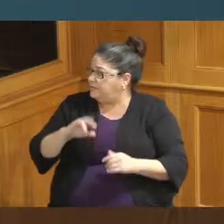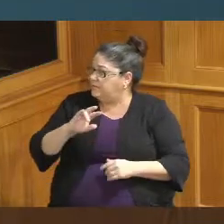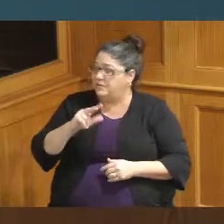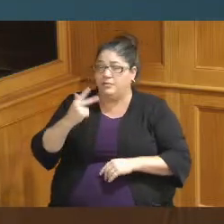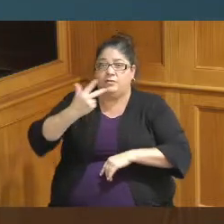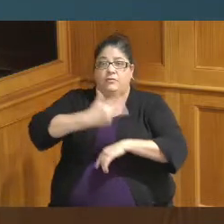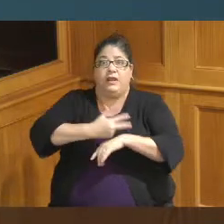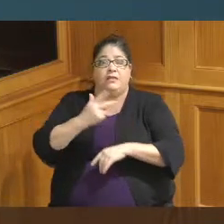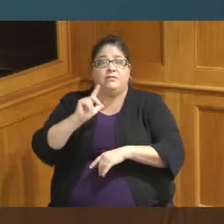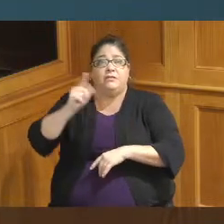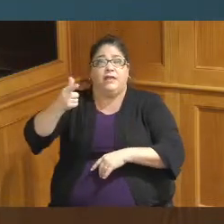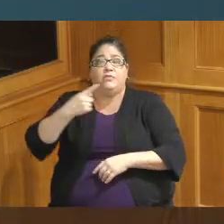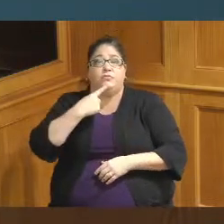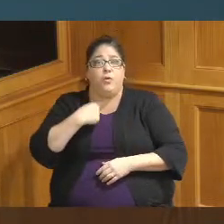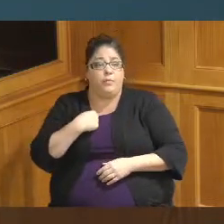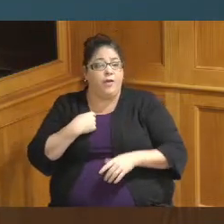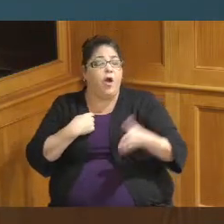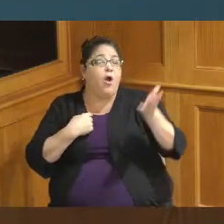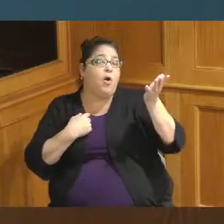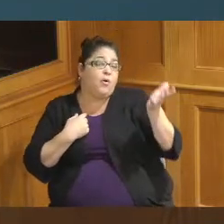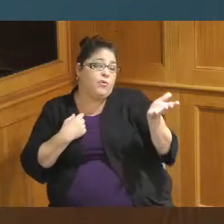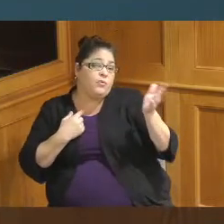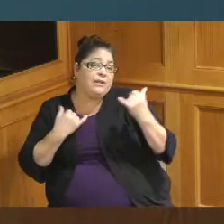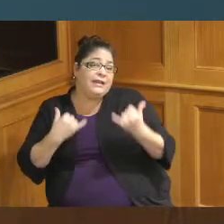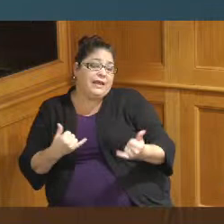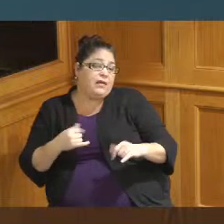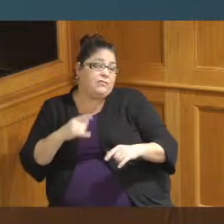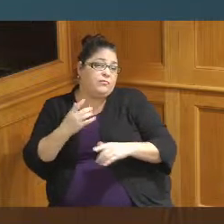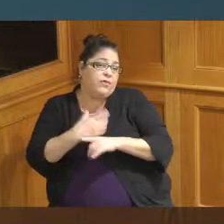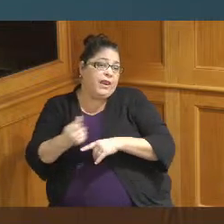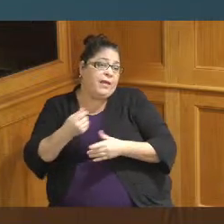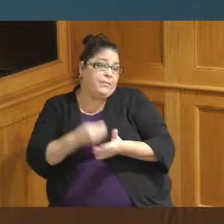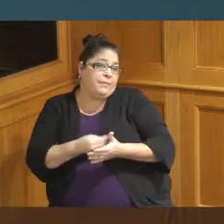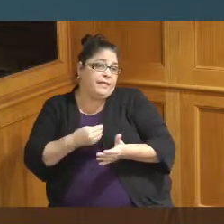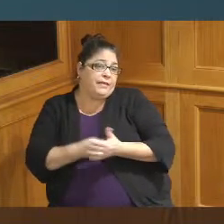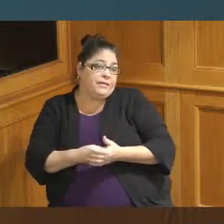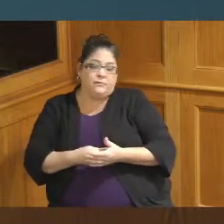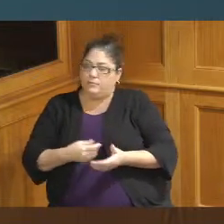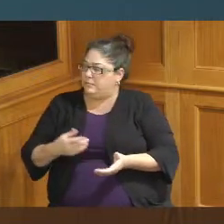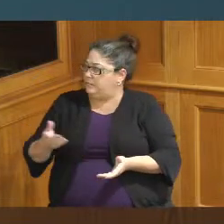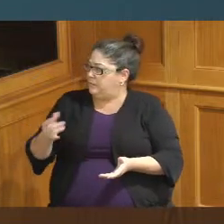now I'm told well oh now it's we we we we running out of money well if they would have told me that